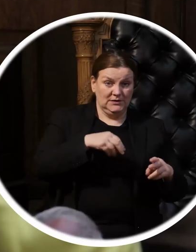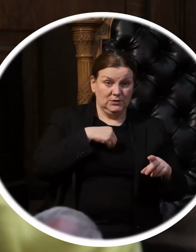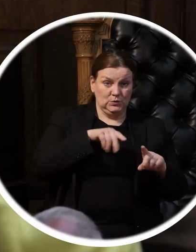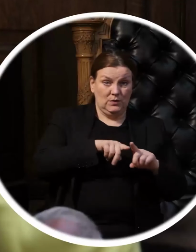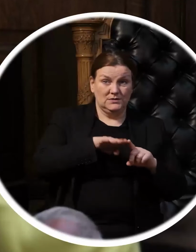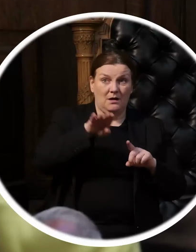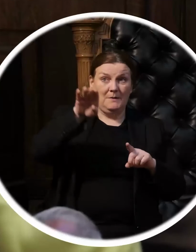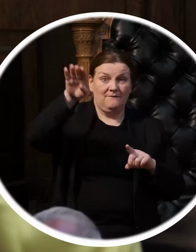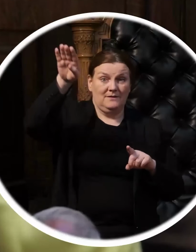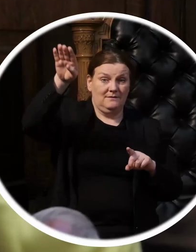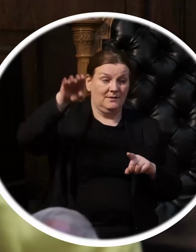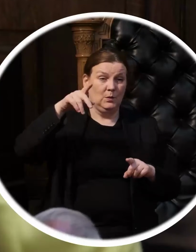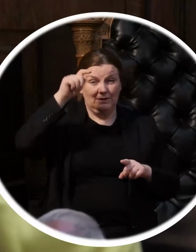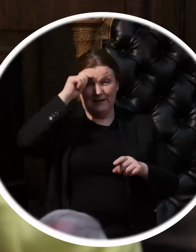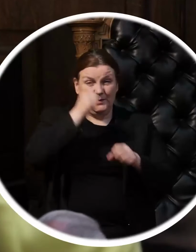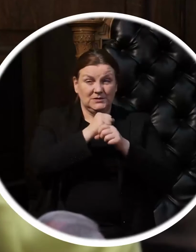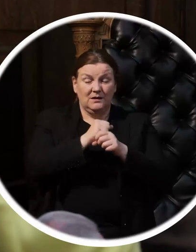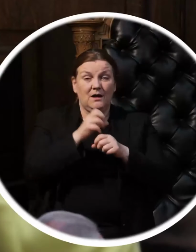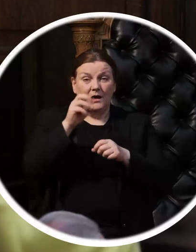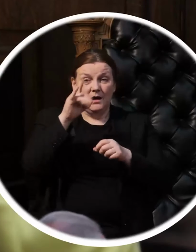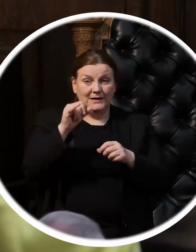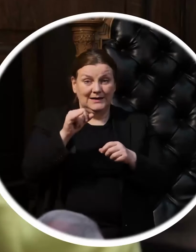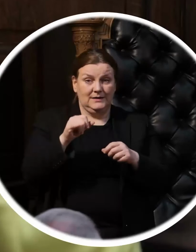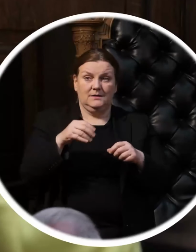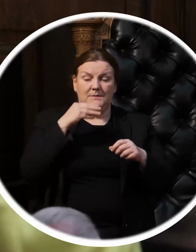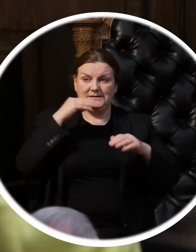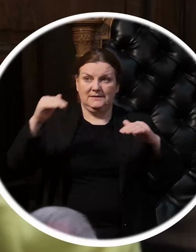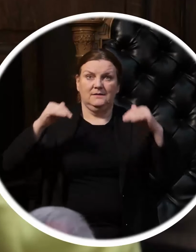If we think about Connolly Station, the concourse is on the 1st floor.